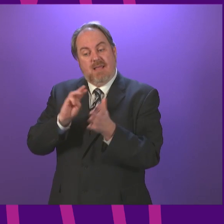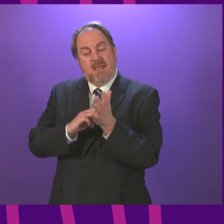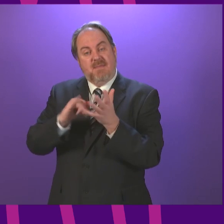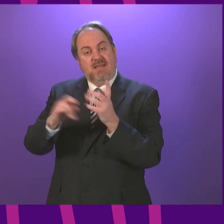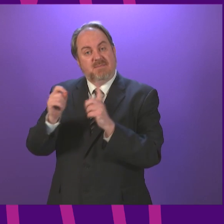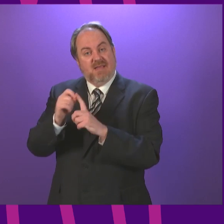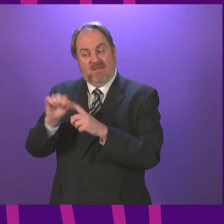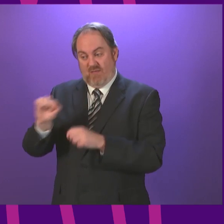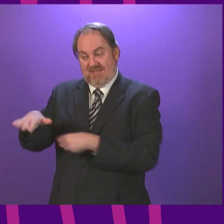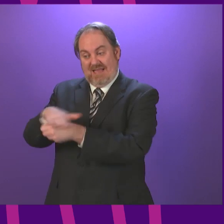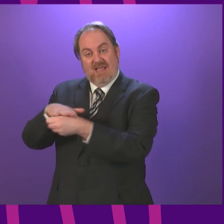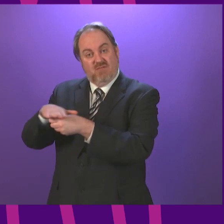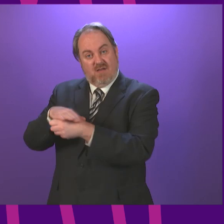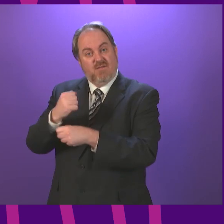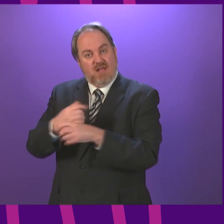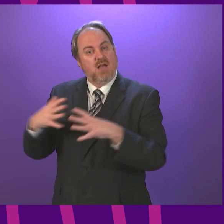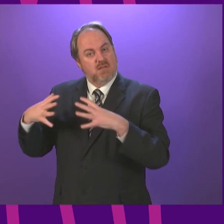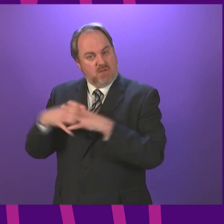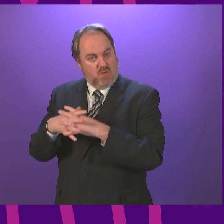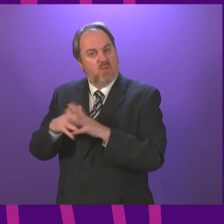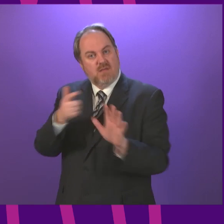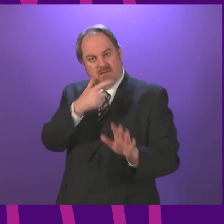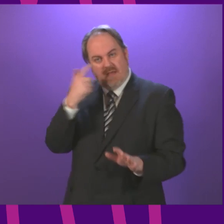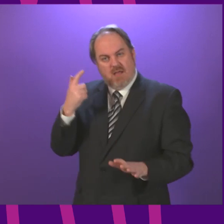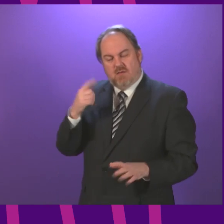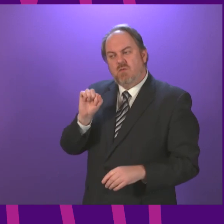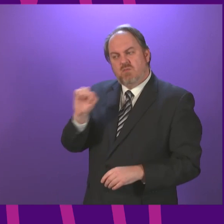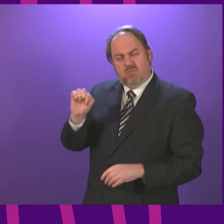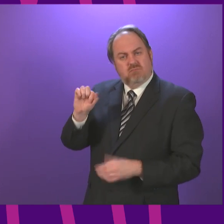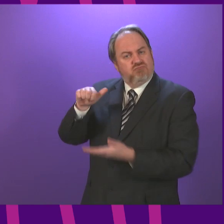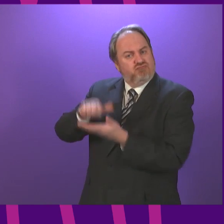Parliament for the area that was affected around George Square, has every right to ask those